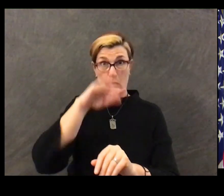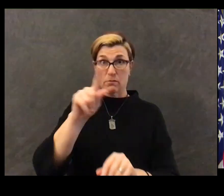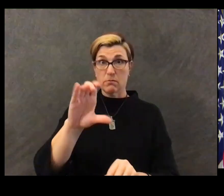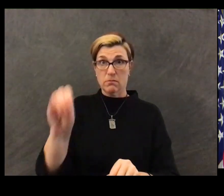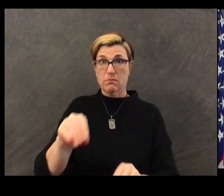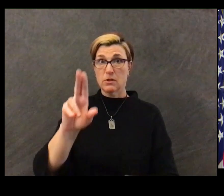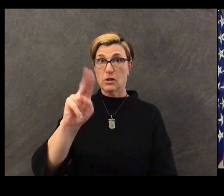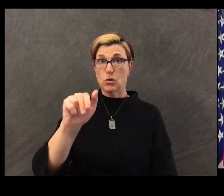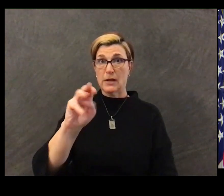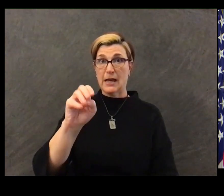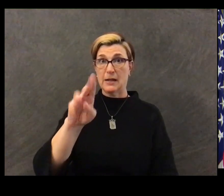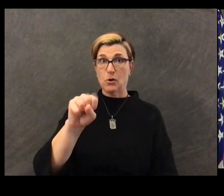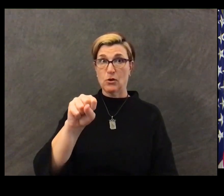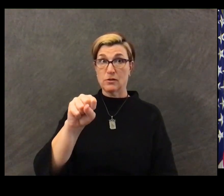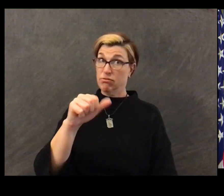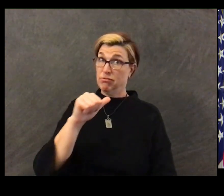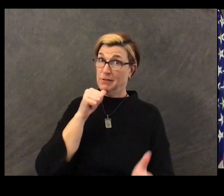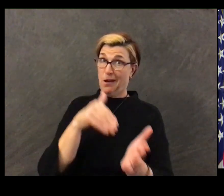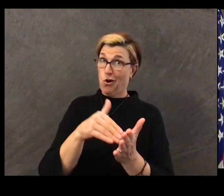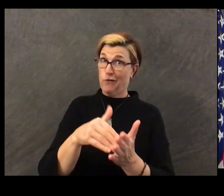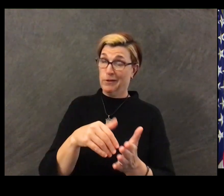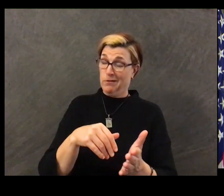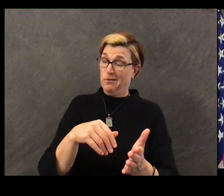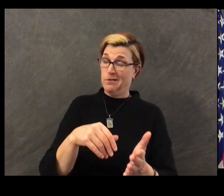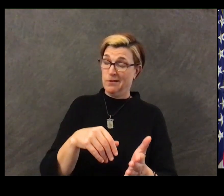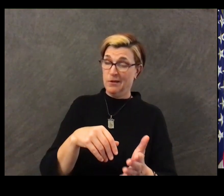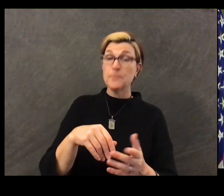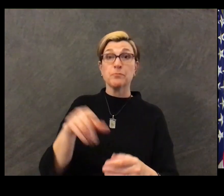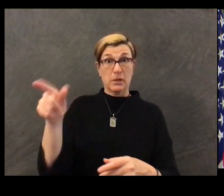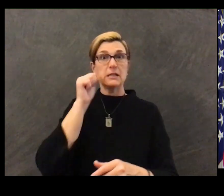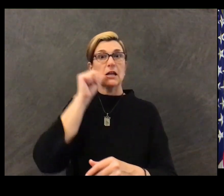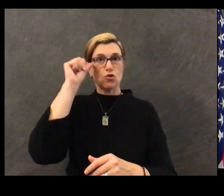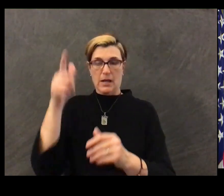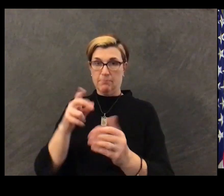but the legislation passed by the Senate yesterday includes an additional 25